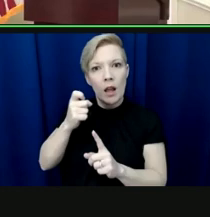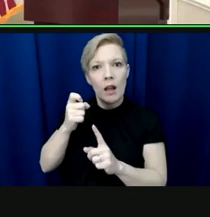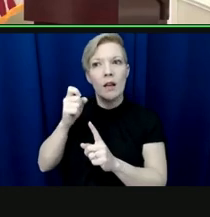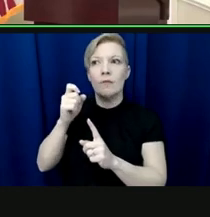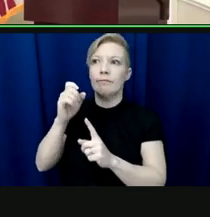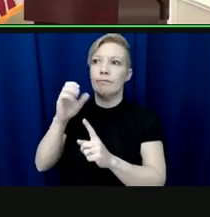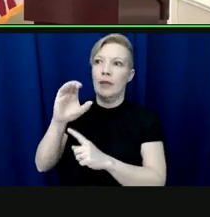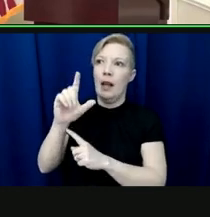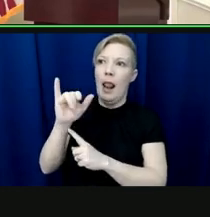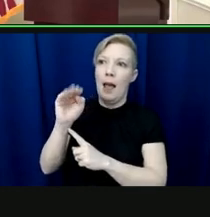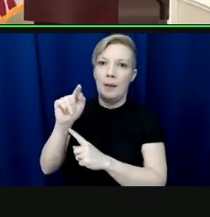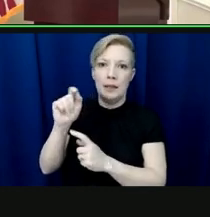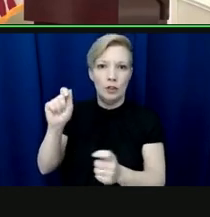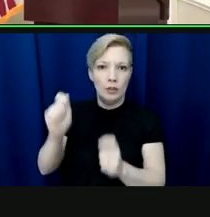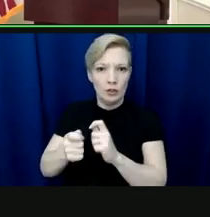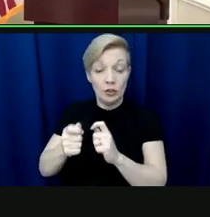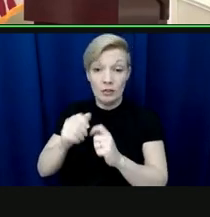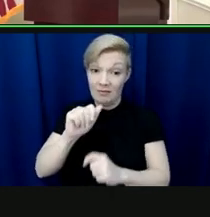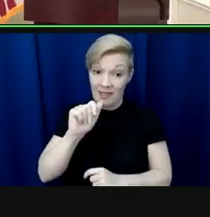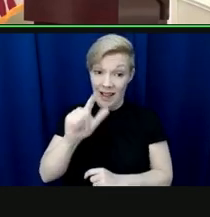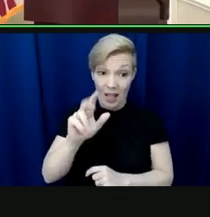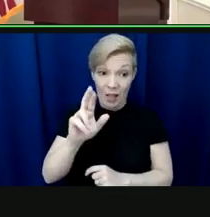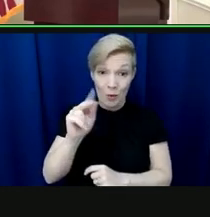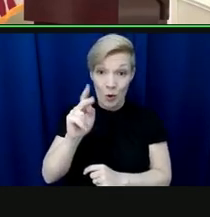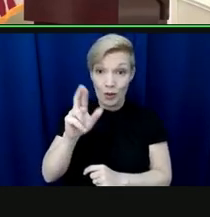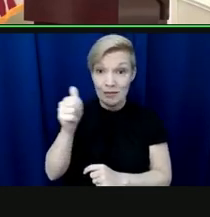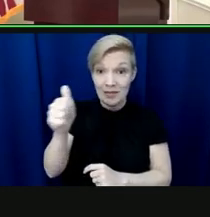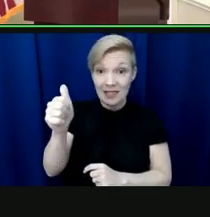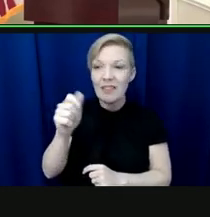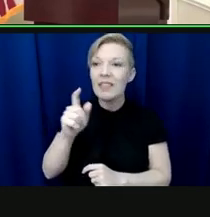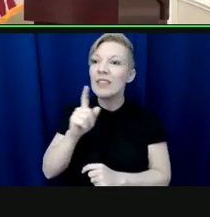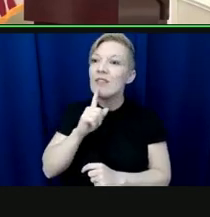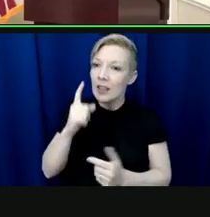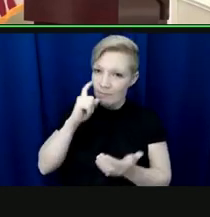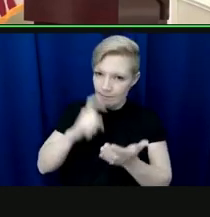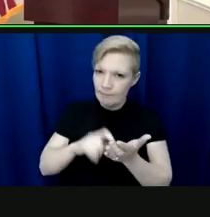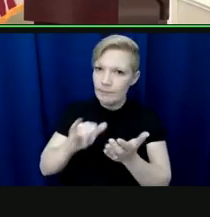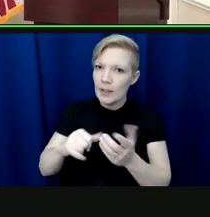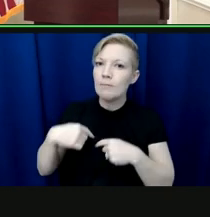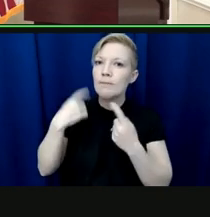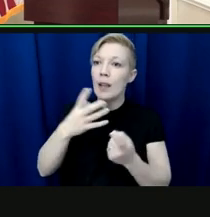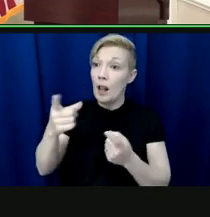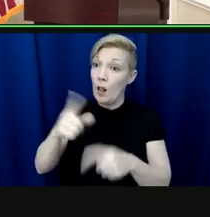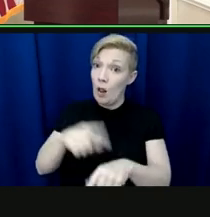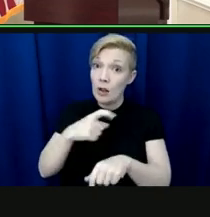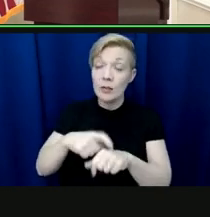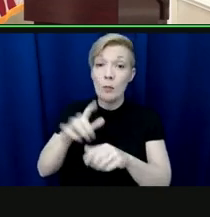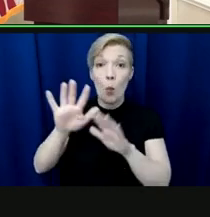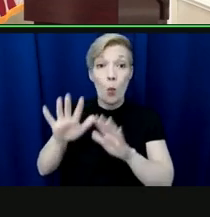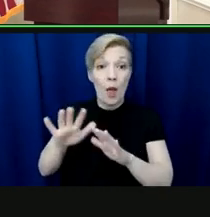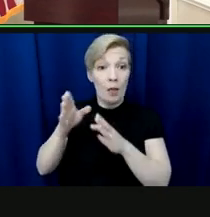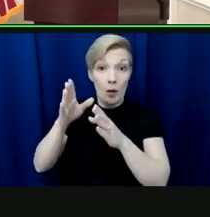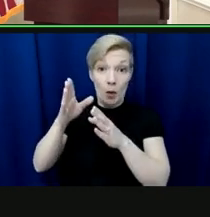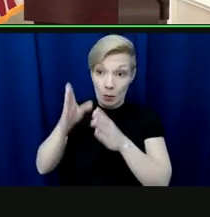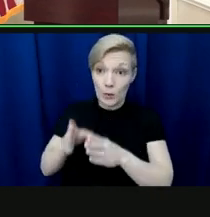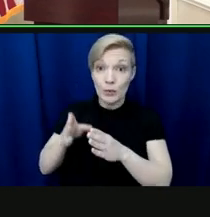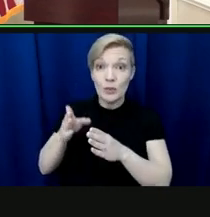as the head of the NBC News climate unit and longtime weatherman and anchor of NBC's Today Show.